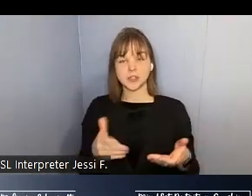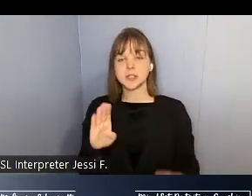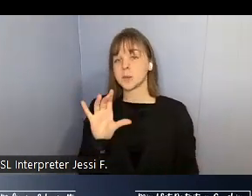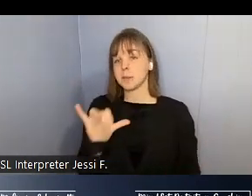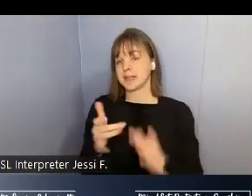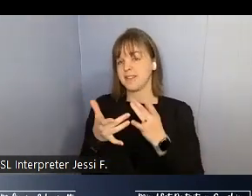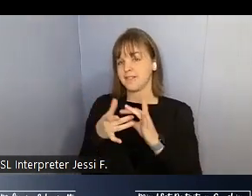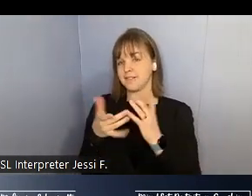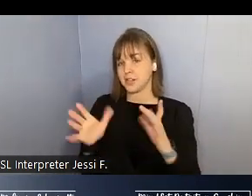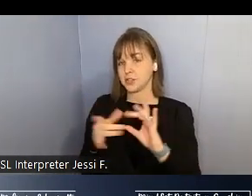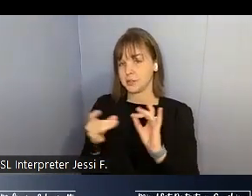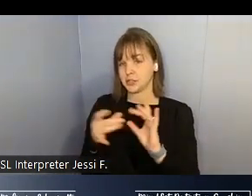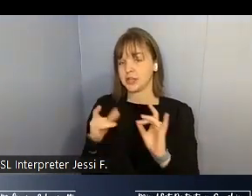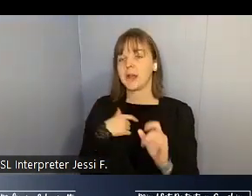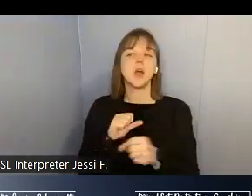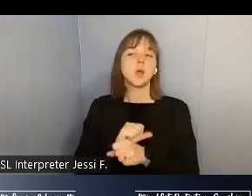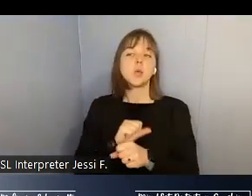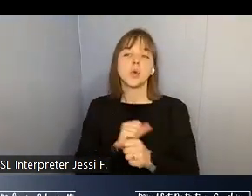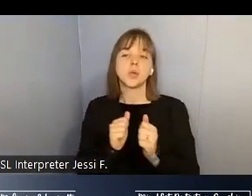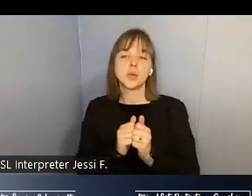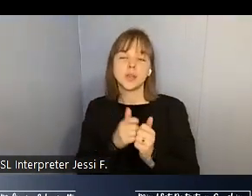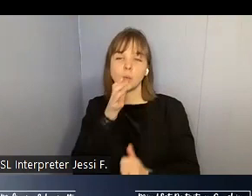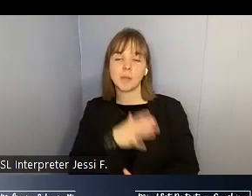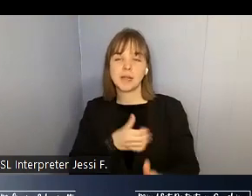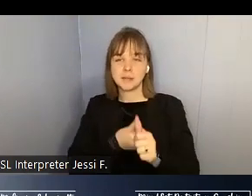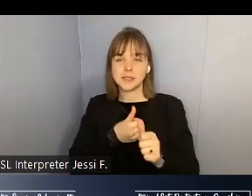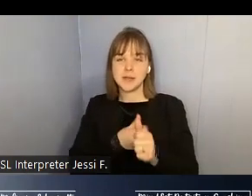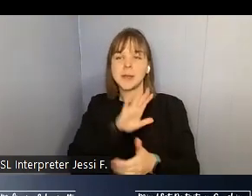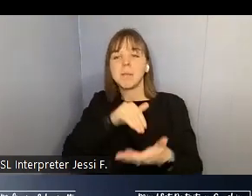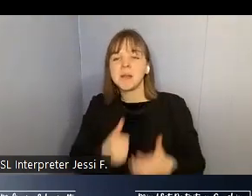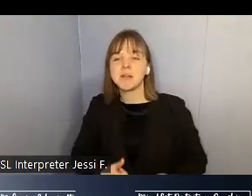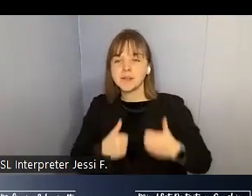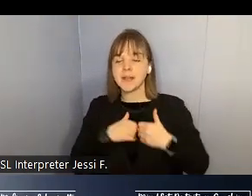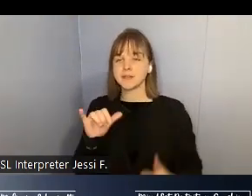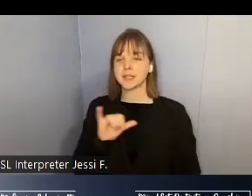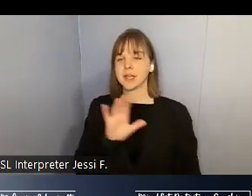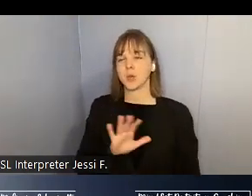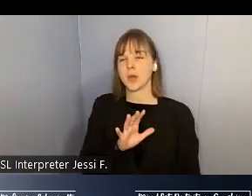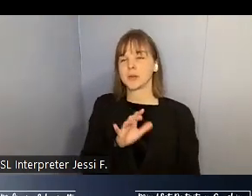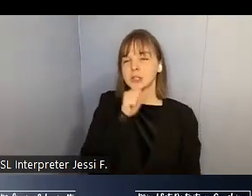with midlife women over 40. They are in that perimenopausal through that menopausal stage of life.